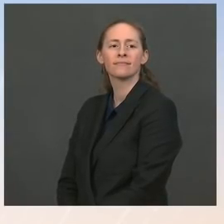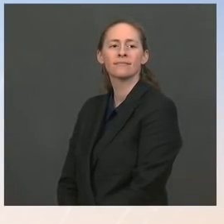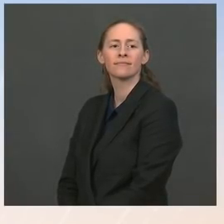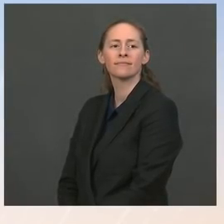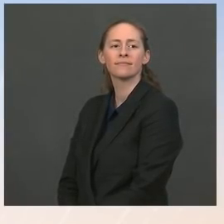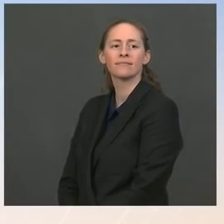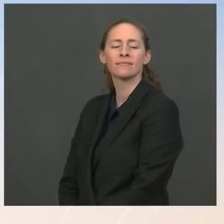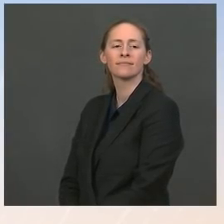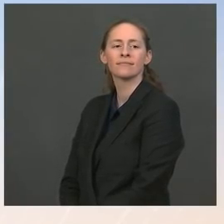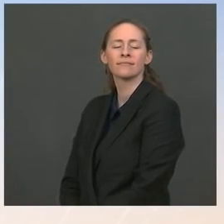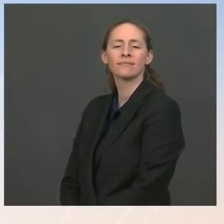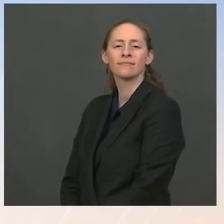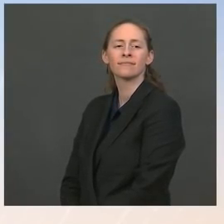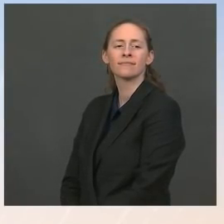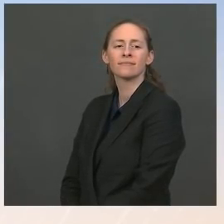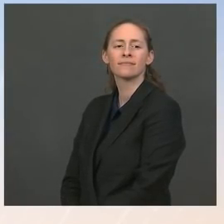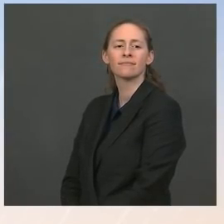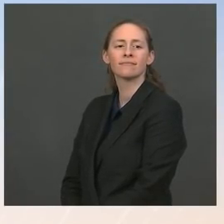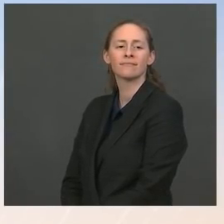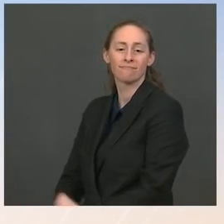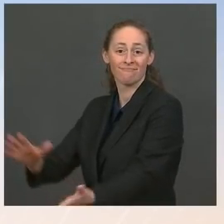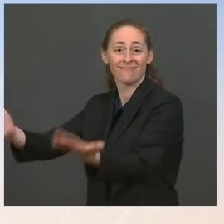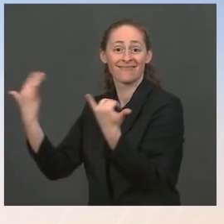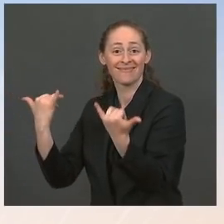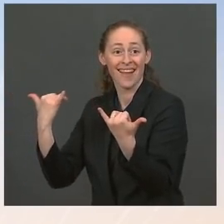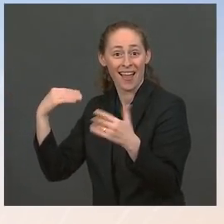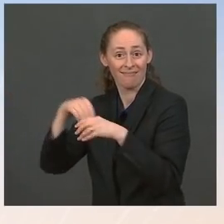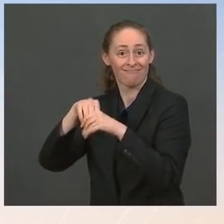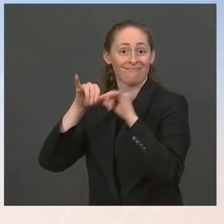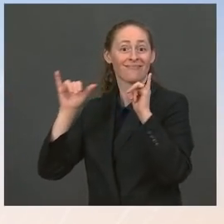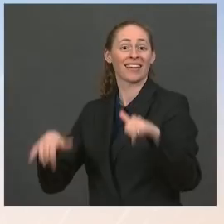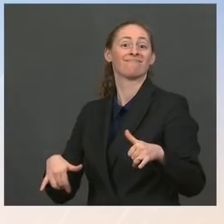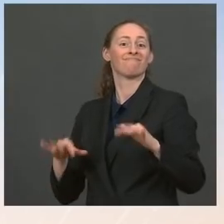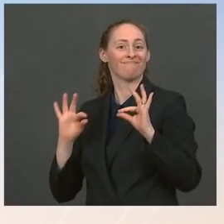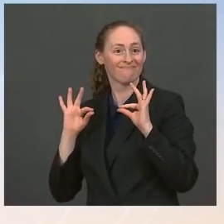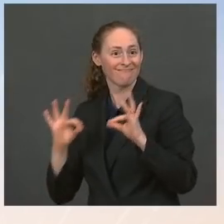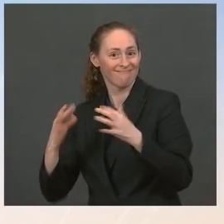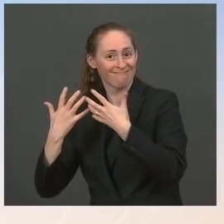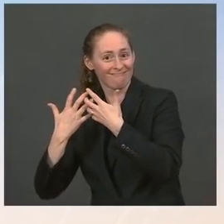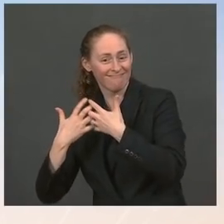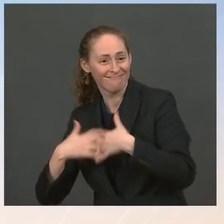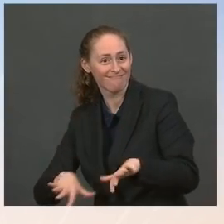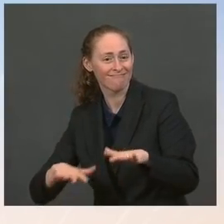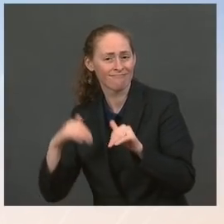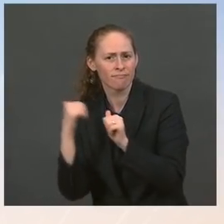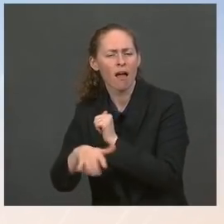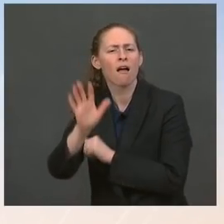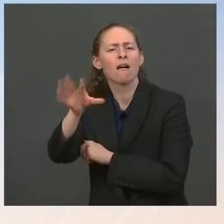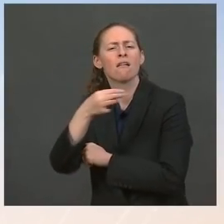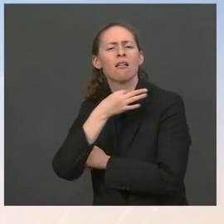that has now passed and signed into law? And also, can you give us the construct